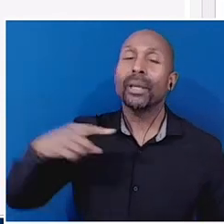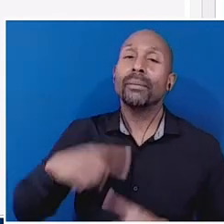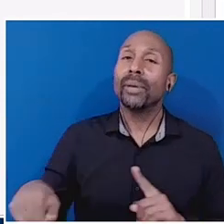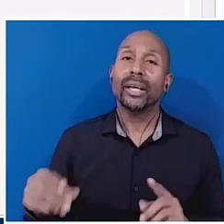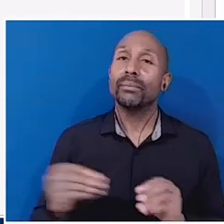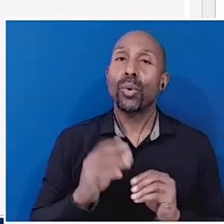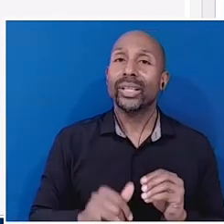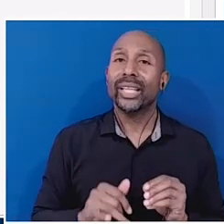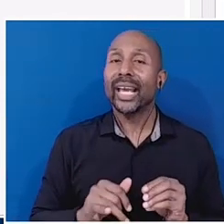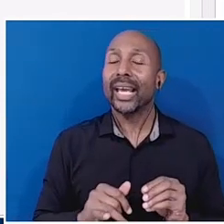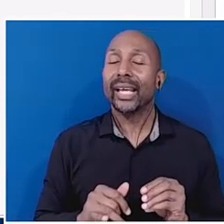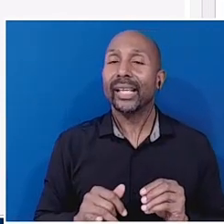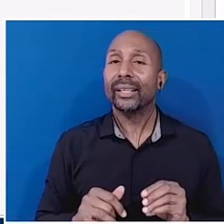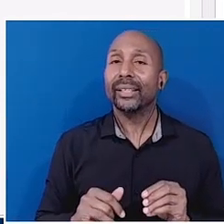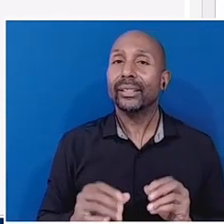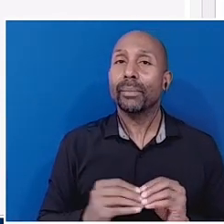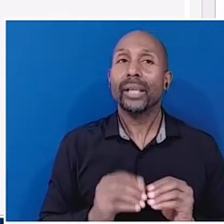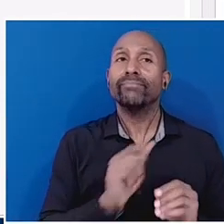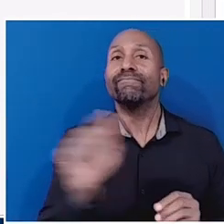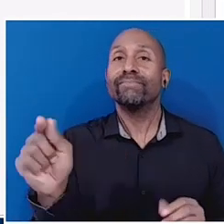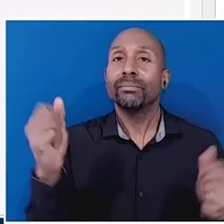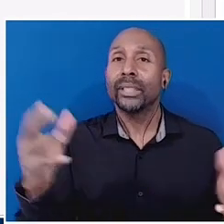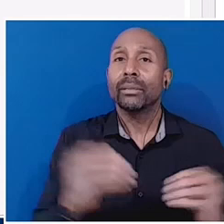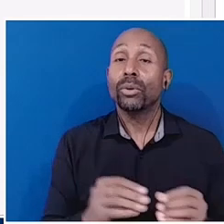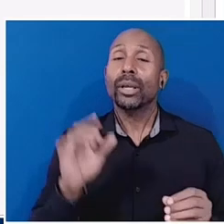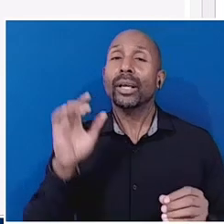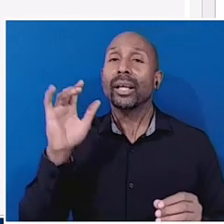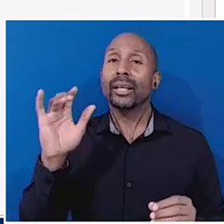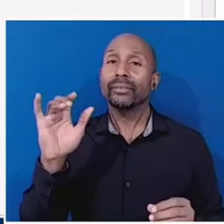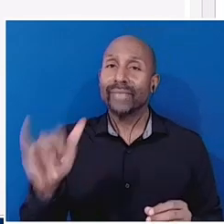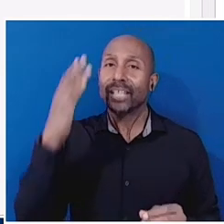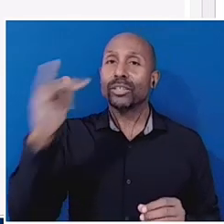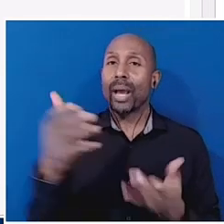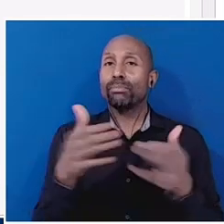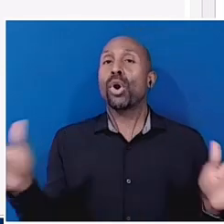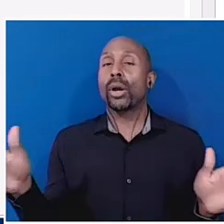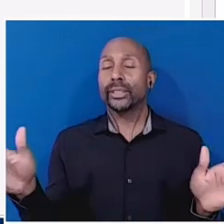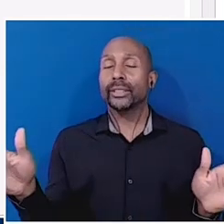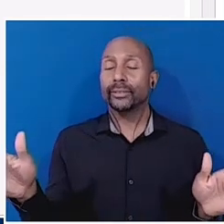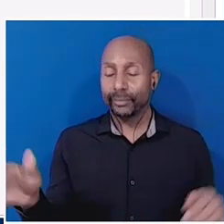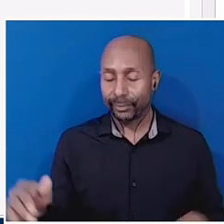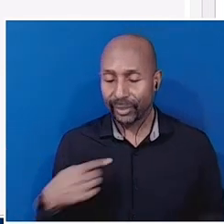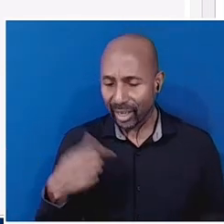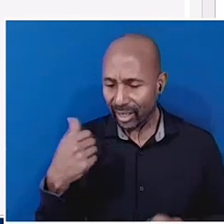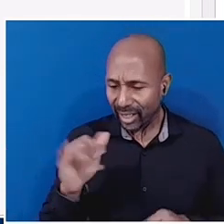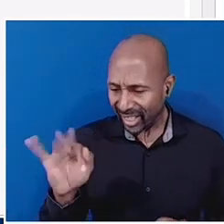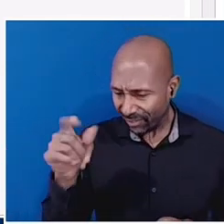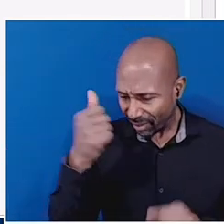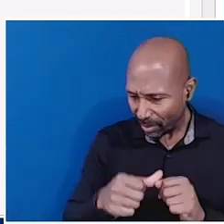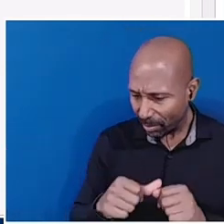And I remember, our dear colleague letter 2207 was referenced and remember that the